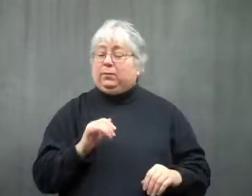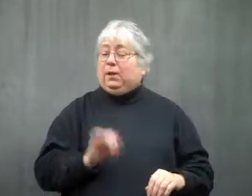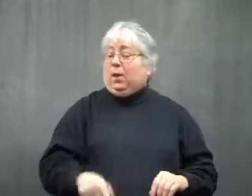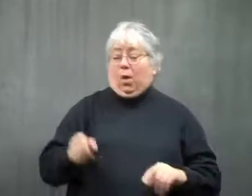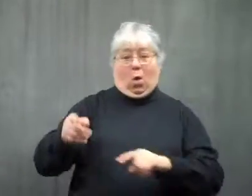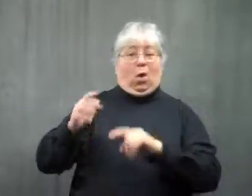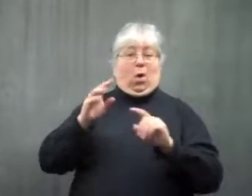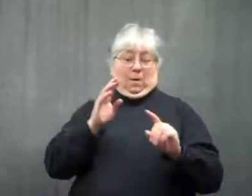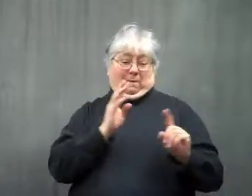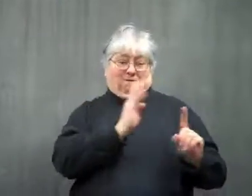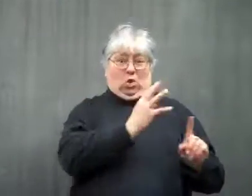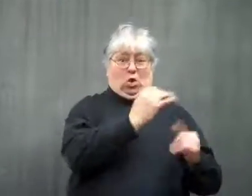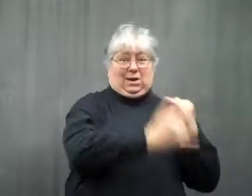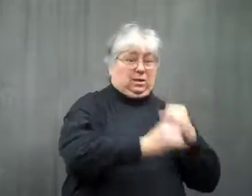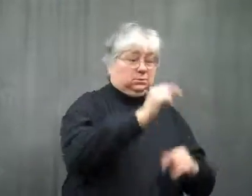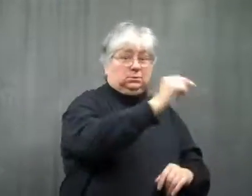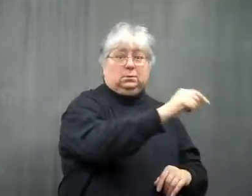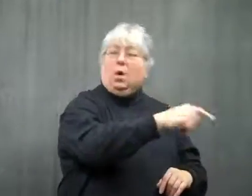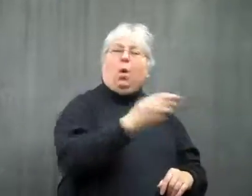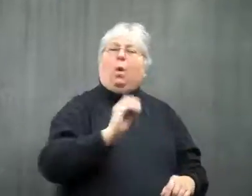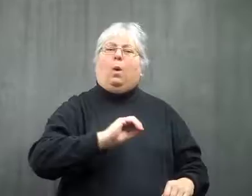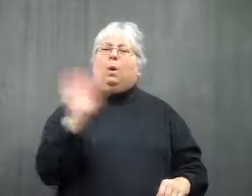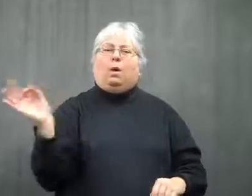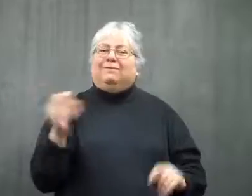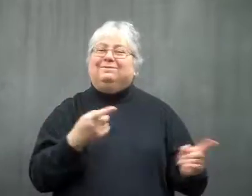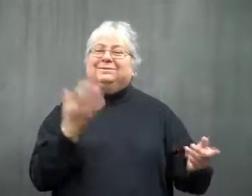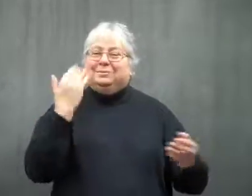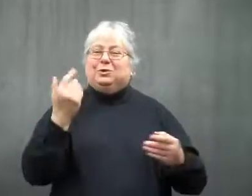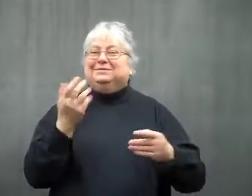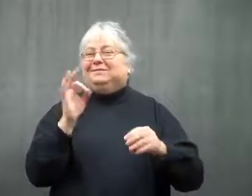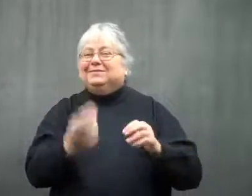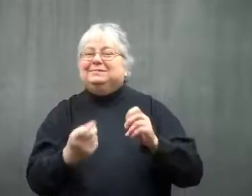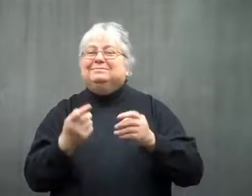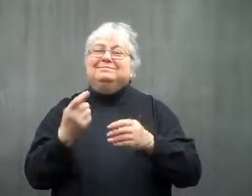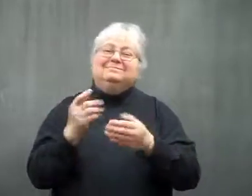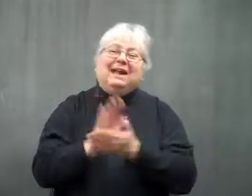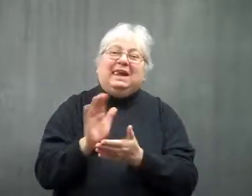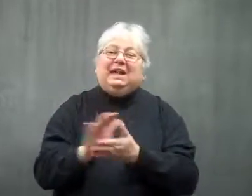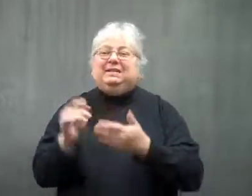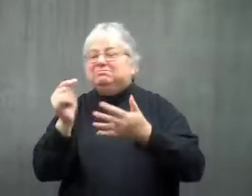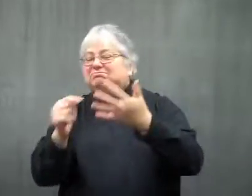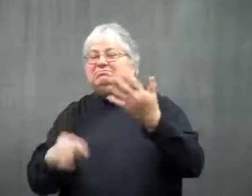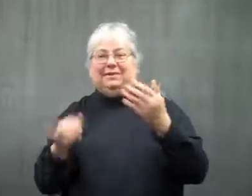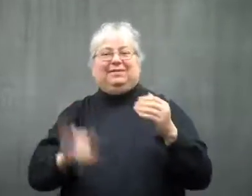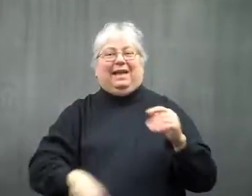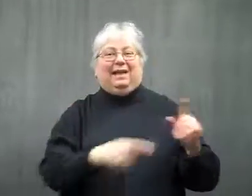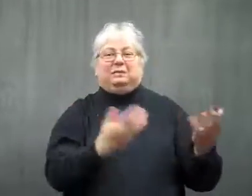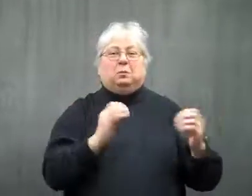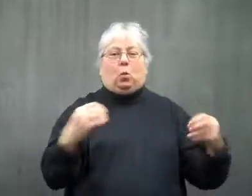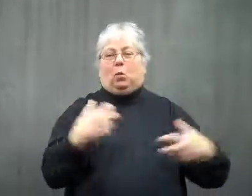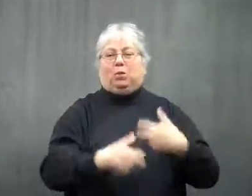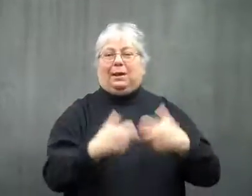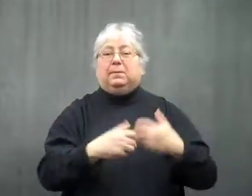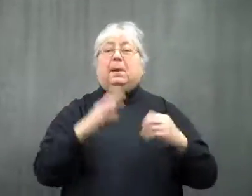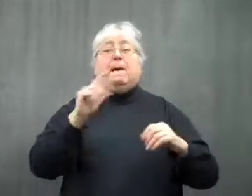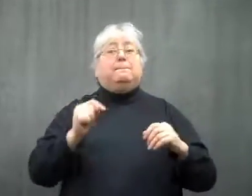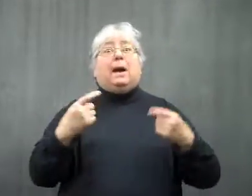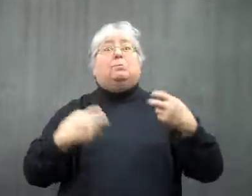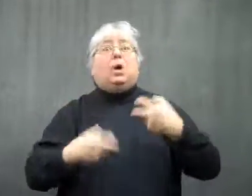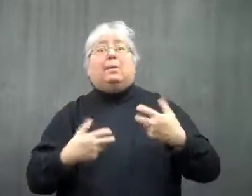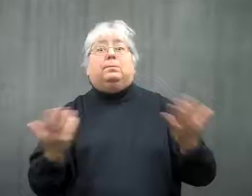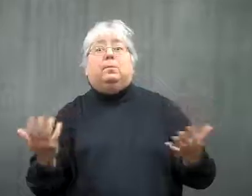Number 4 was already shut down for maintenance but the problem was with